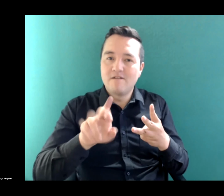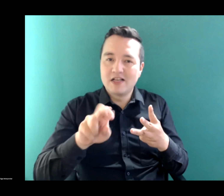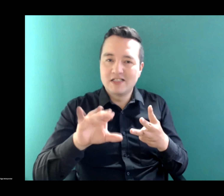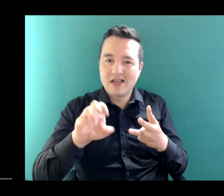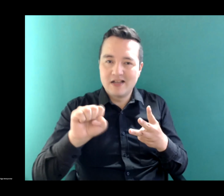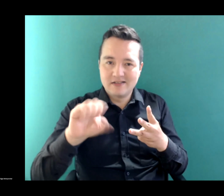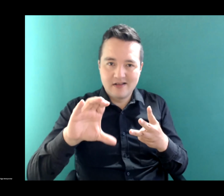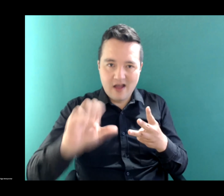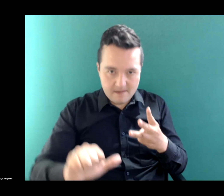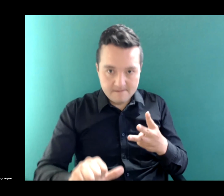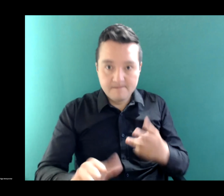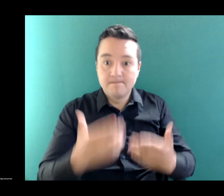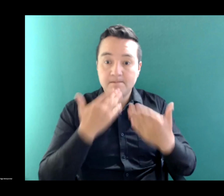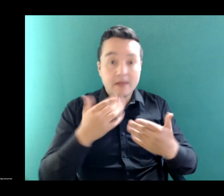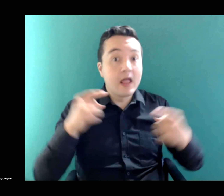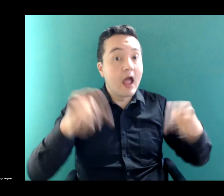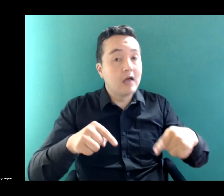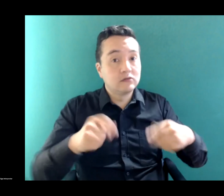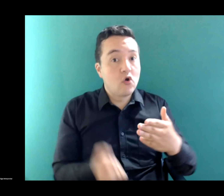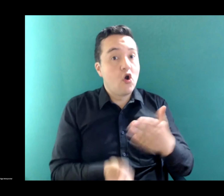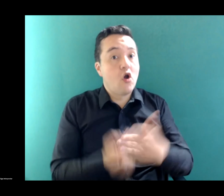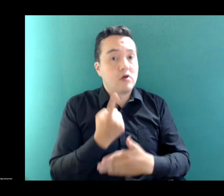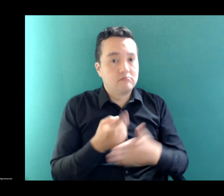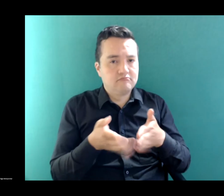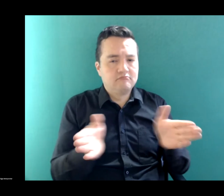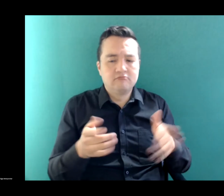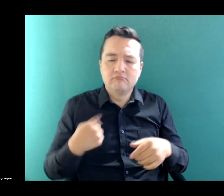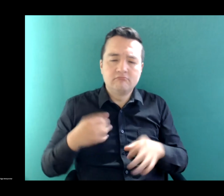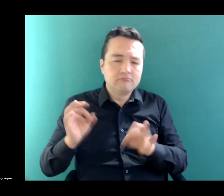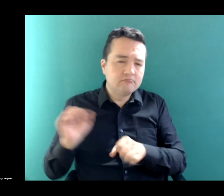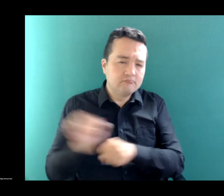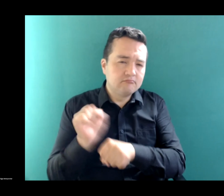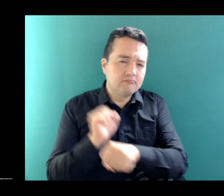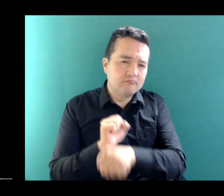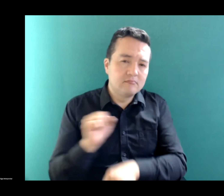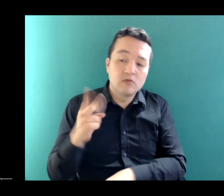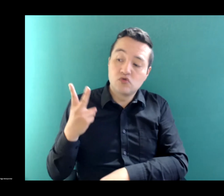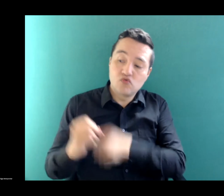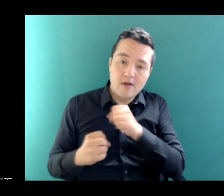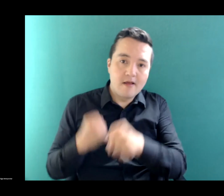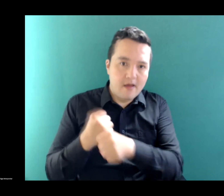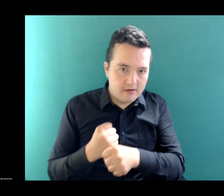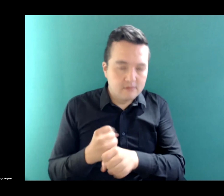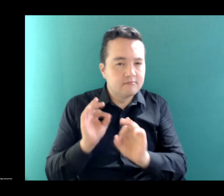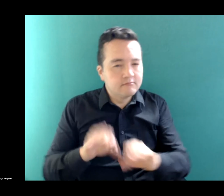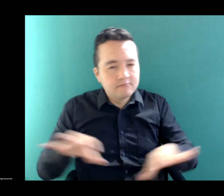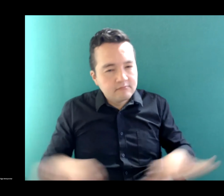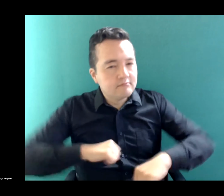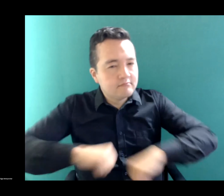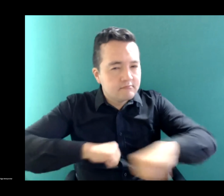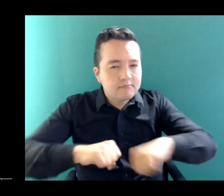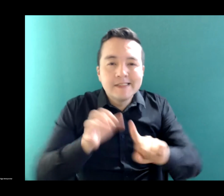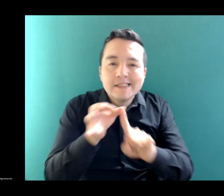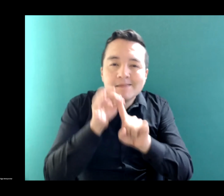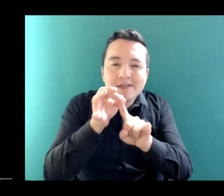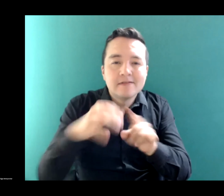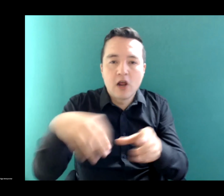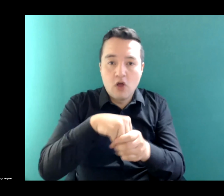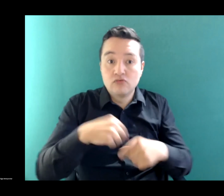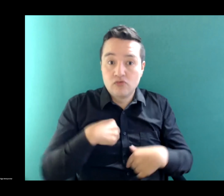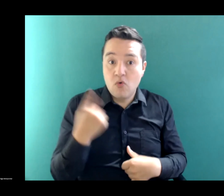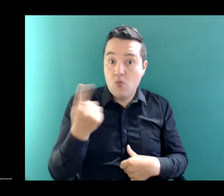Thank you very much. I would like to thank you, G3ict and CRPD for this opportunity.